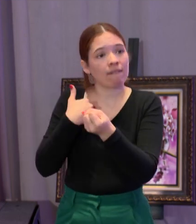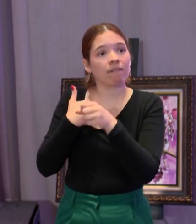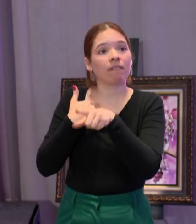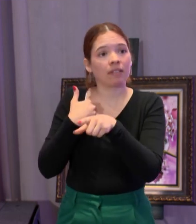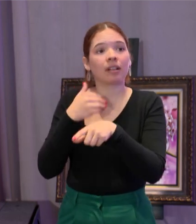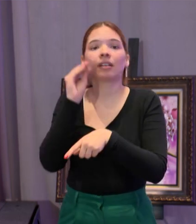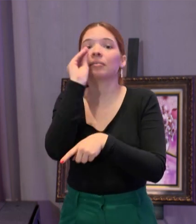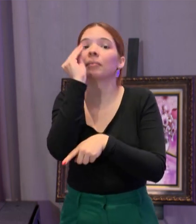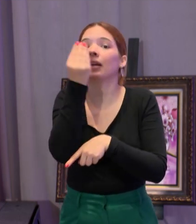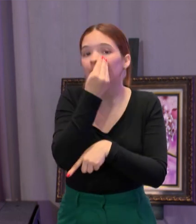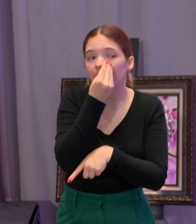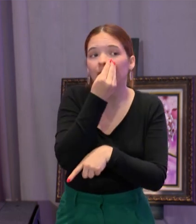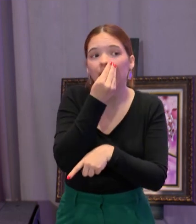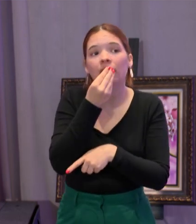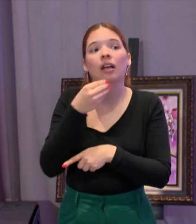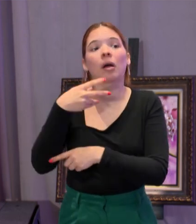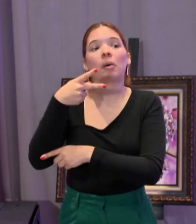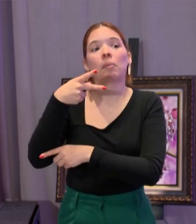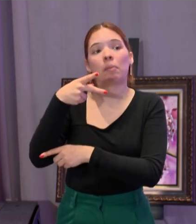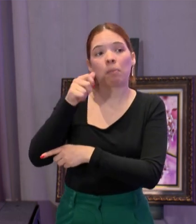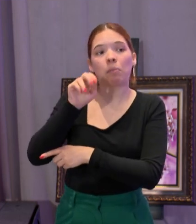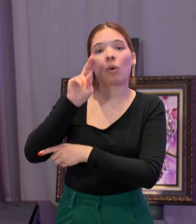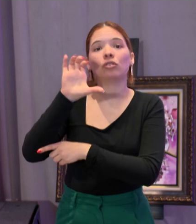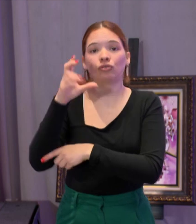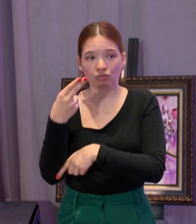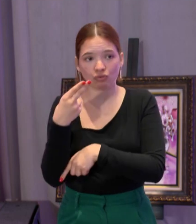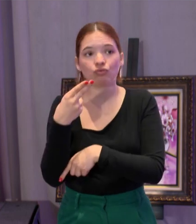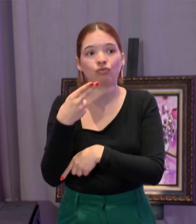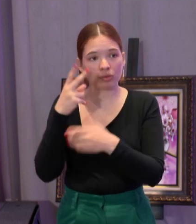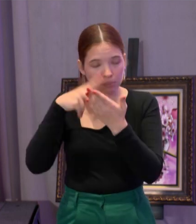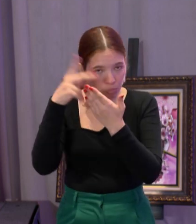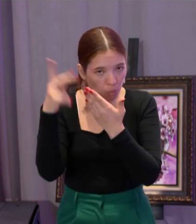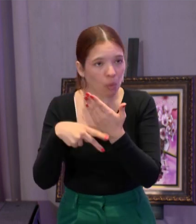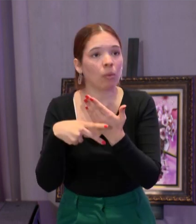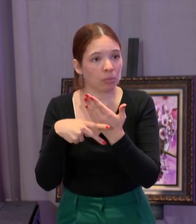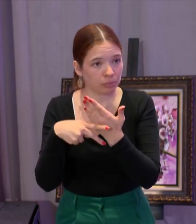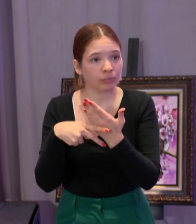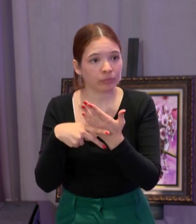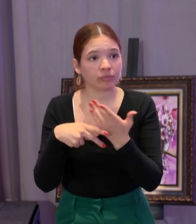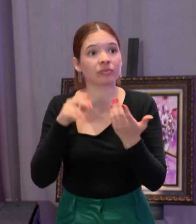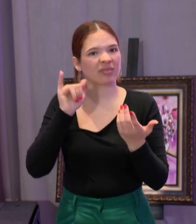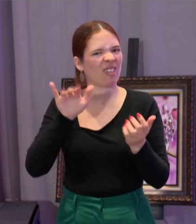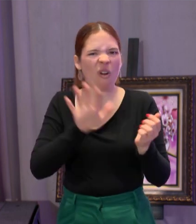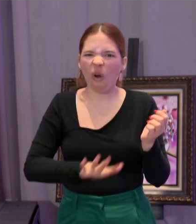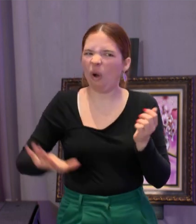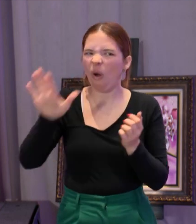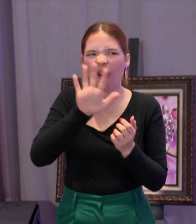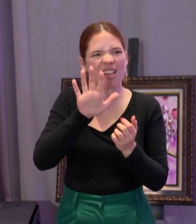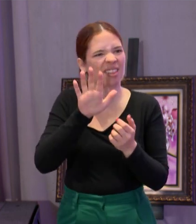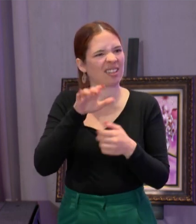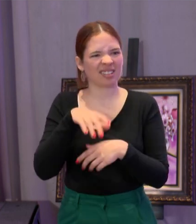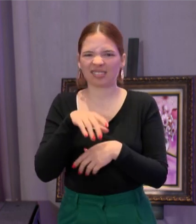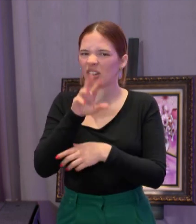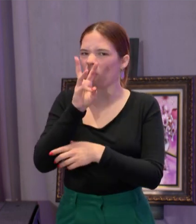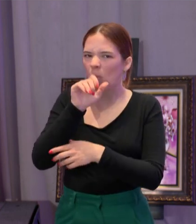PRESENT THE PETAL PORCHES PROGRAM, WHICH CONTINUES THE MOMENTUM OF BRINGING THE COMMUNITIES HERE TO ALL EIGHT WARDS OF THE CITY AND THROUGHOUT